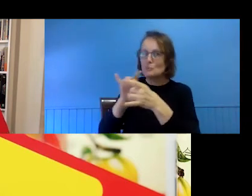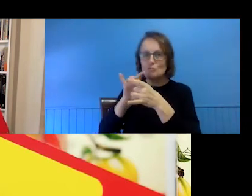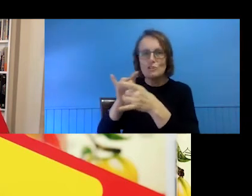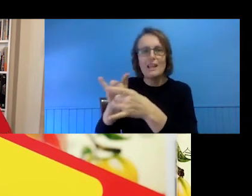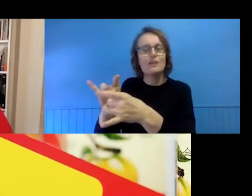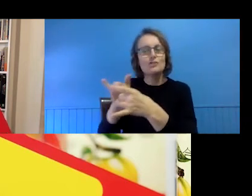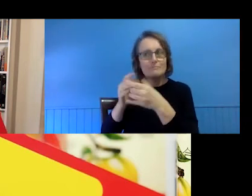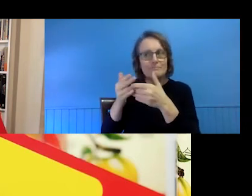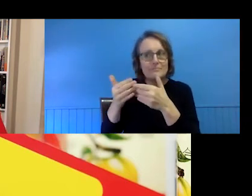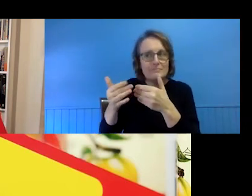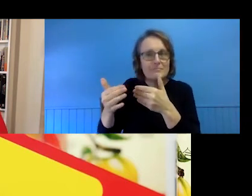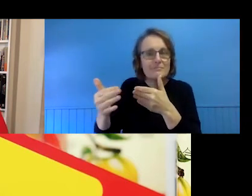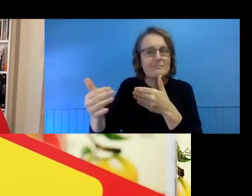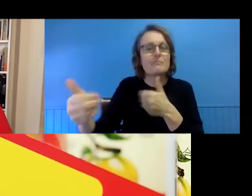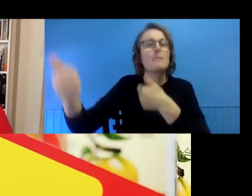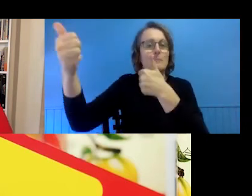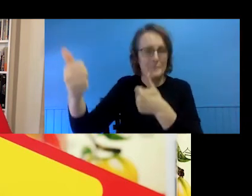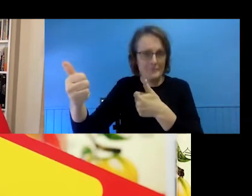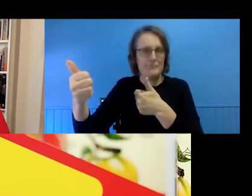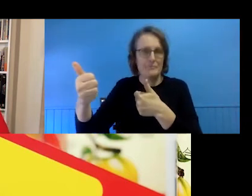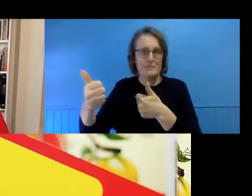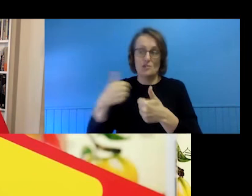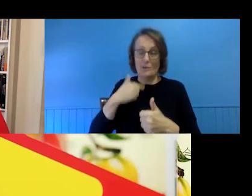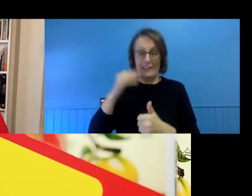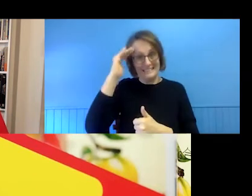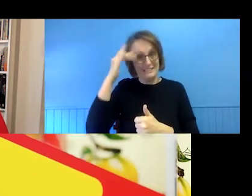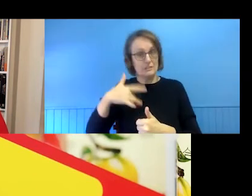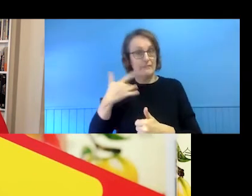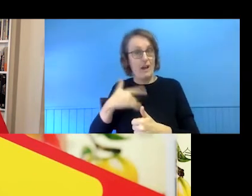can survive and hopefully, continue to have those relationships when